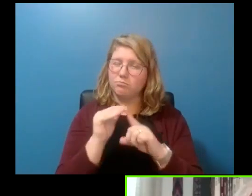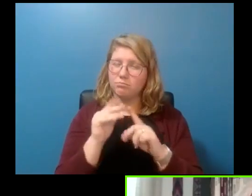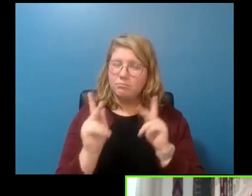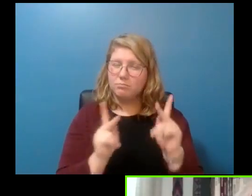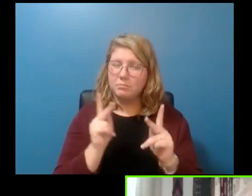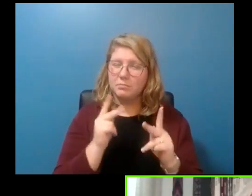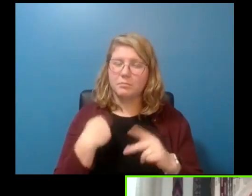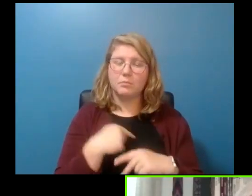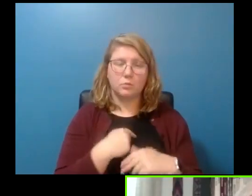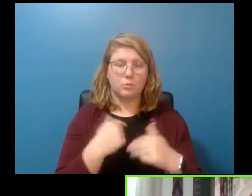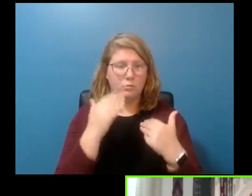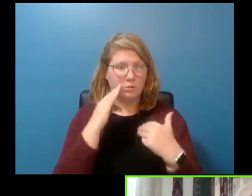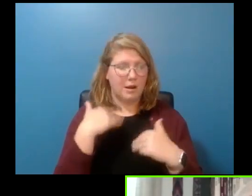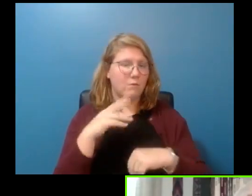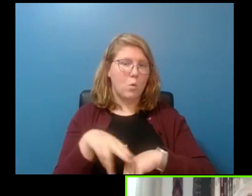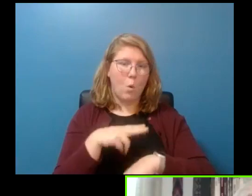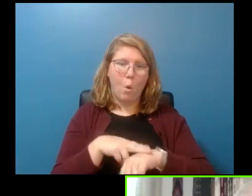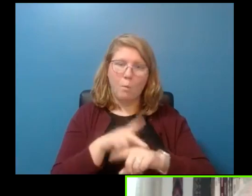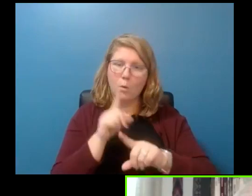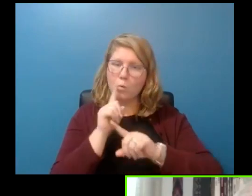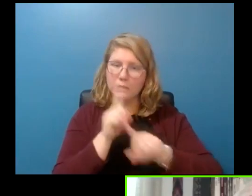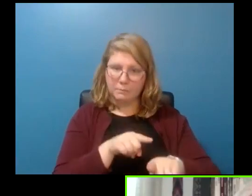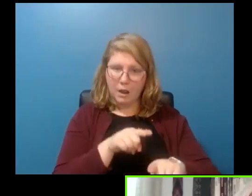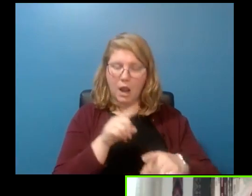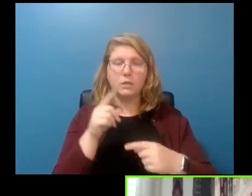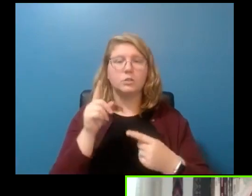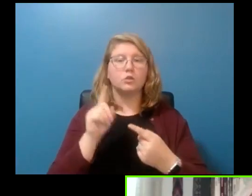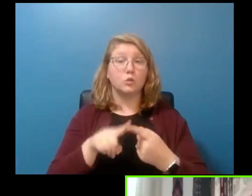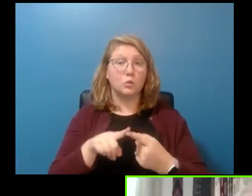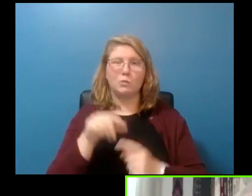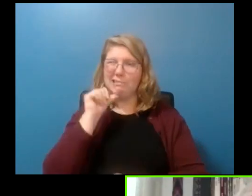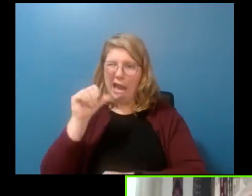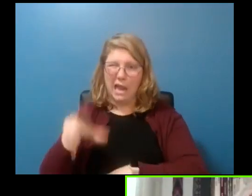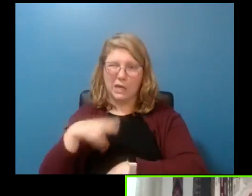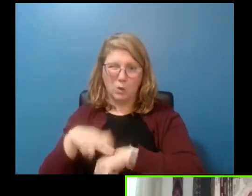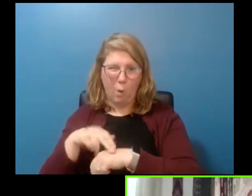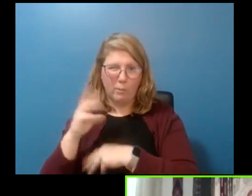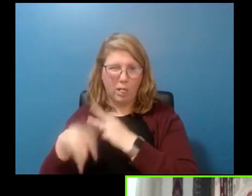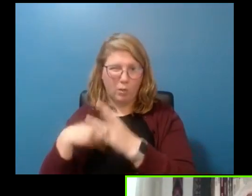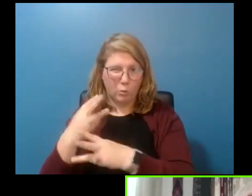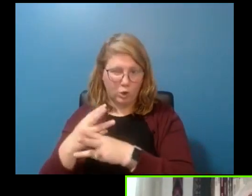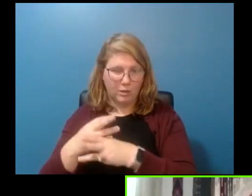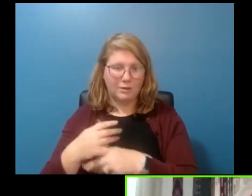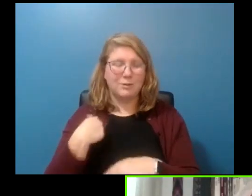trying to navigate the system. We had a lot of families call, young adults home from college